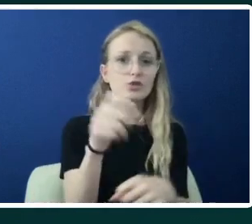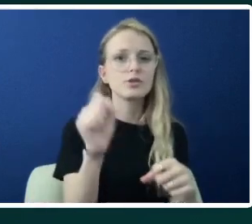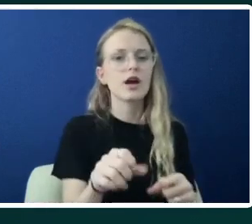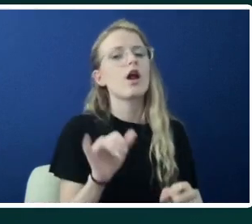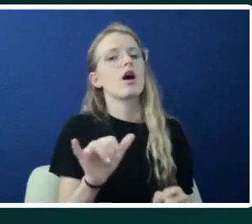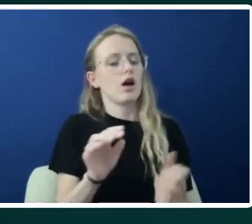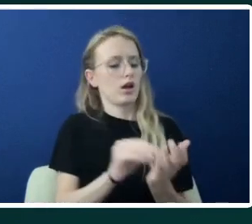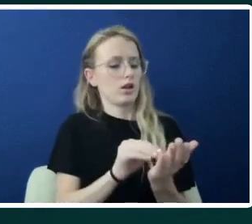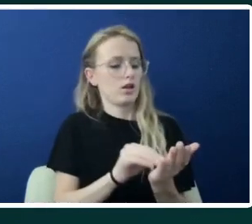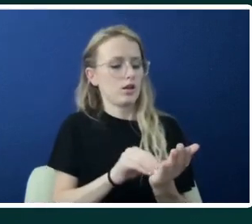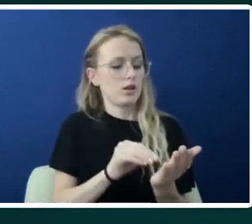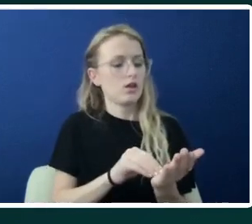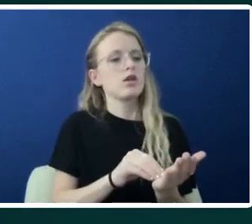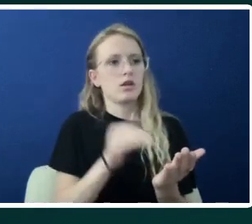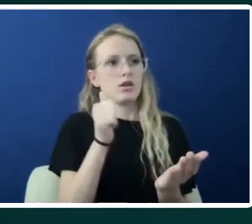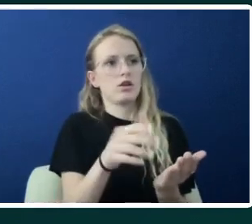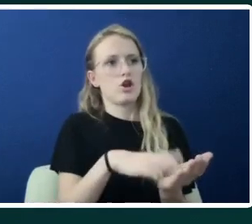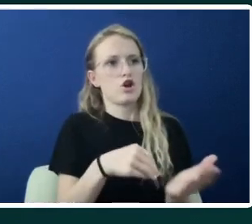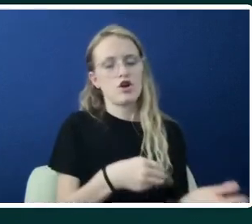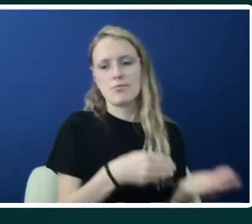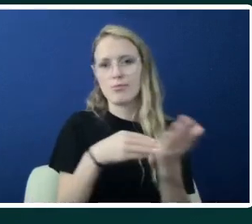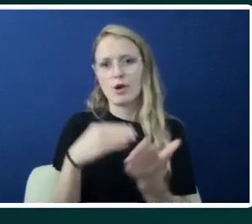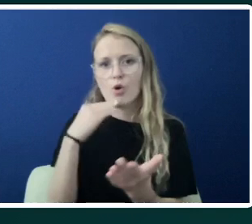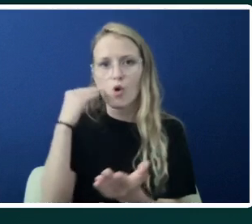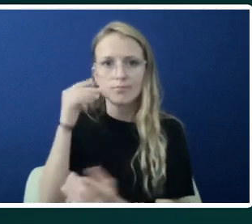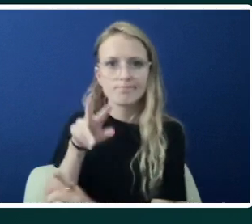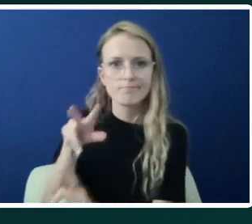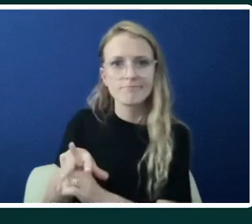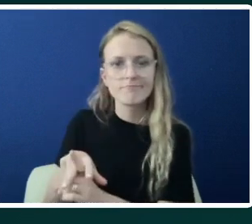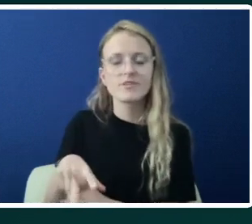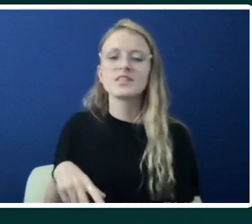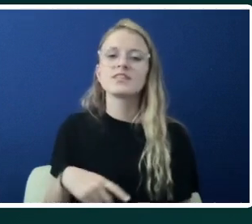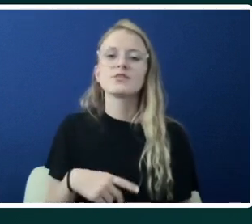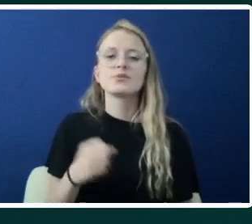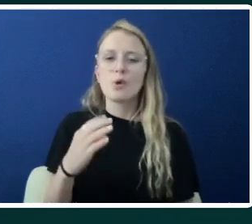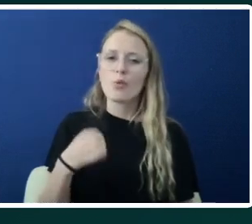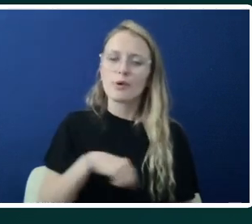we wanted to think about lessons we can gain from the 3D Project that can apply to whatever